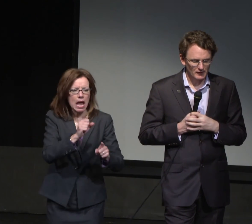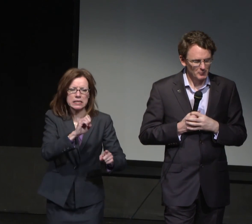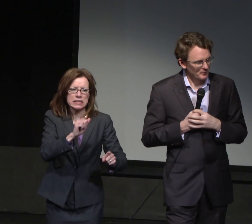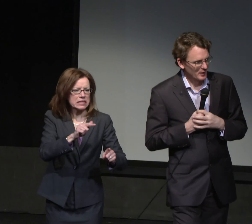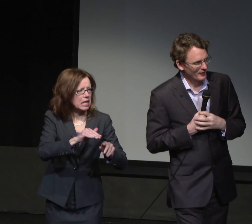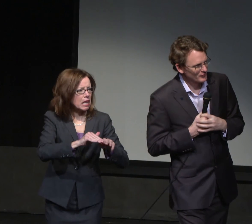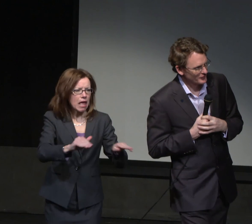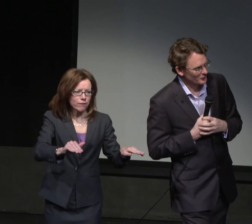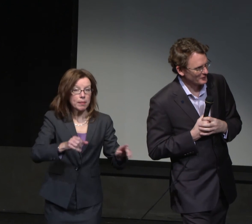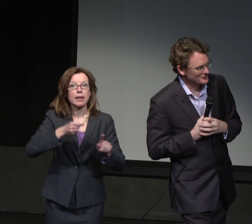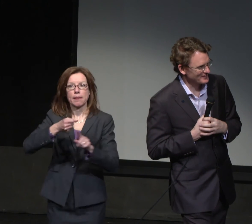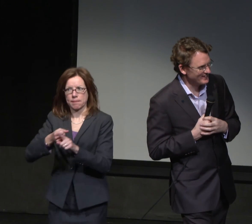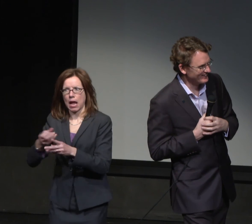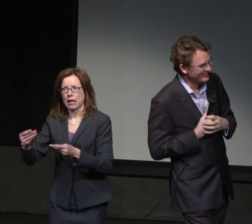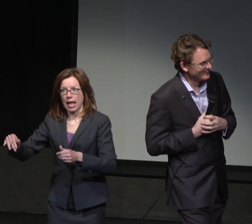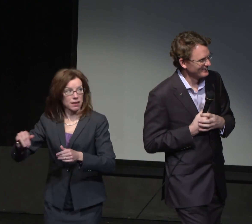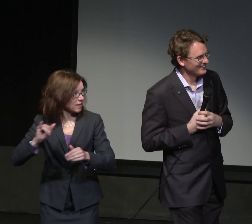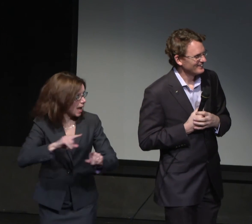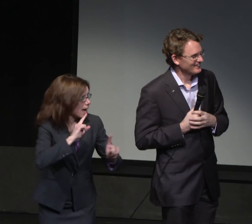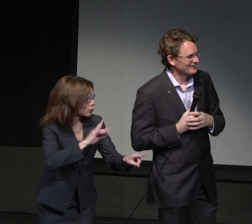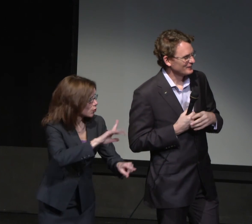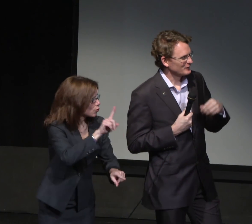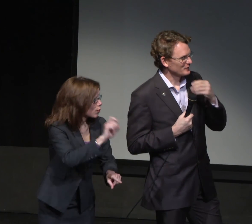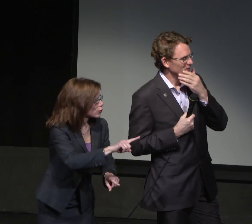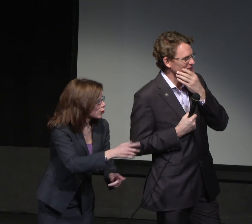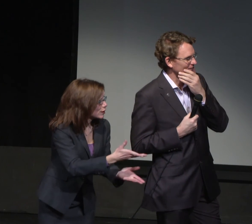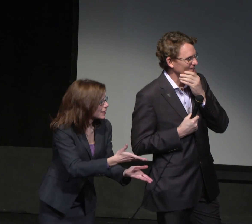Am I answering your question?